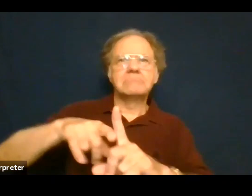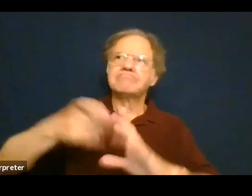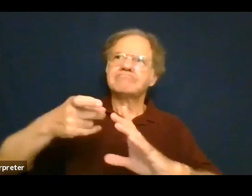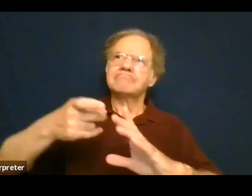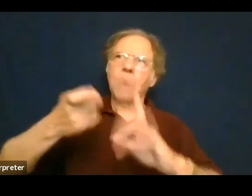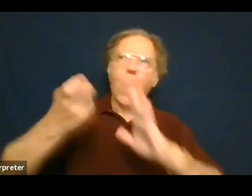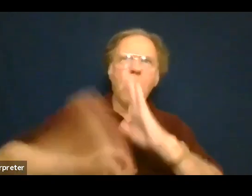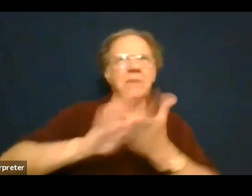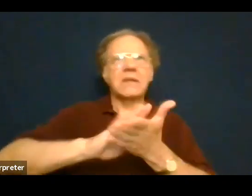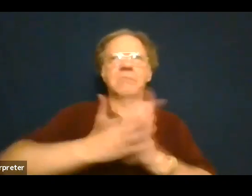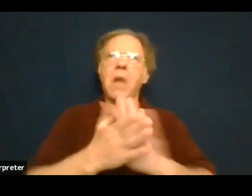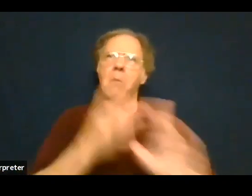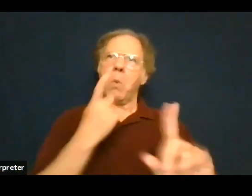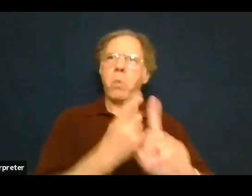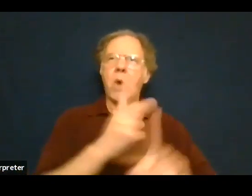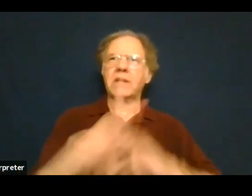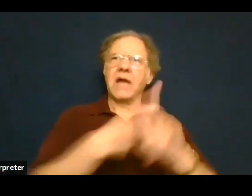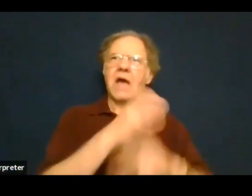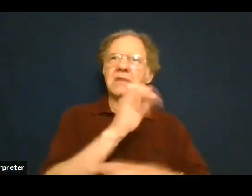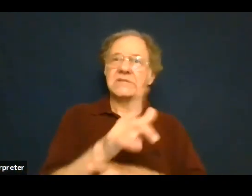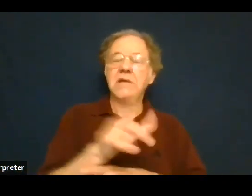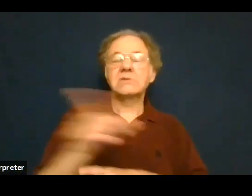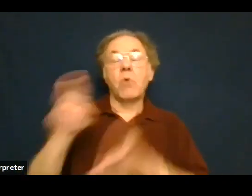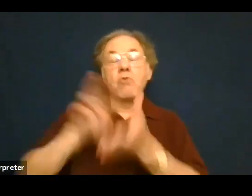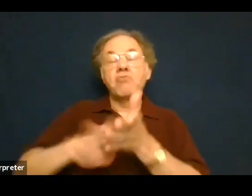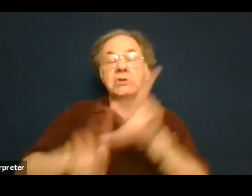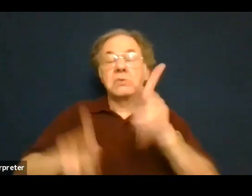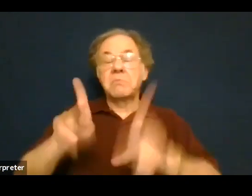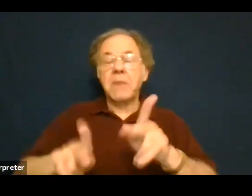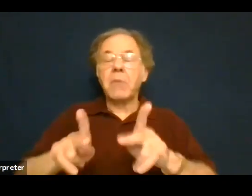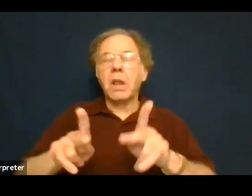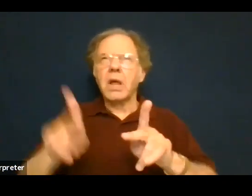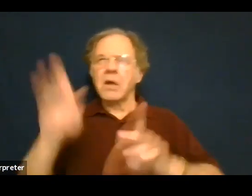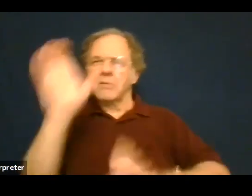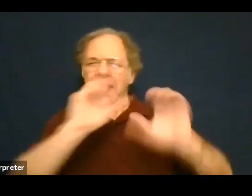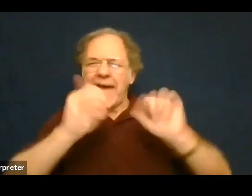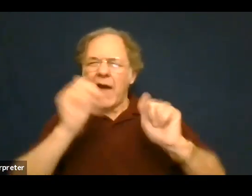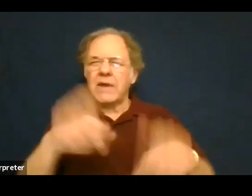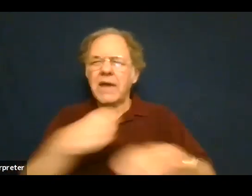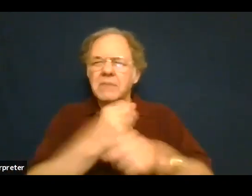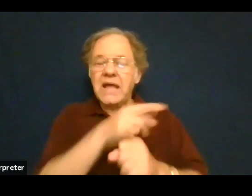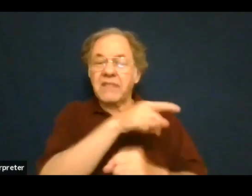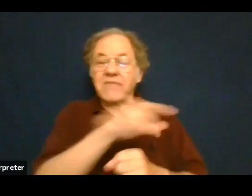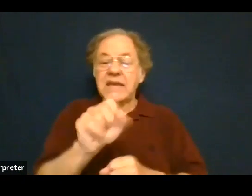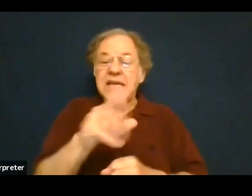And so researchers are exploring how we can make these stem cells into hair cells.